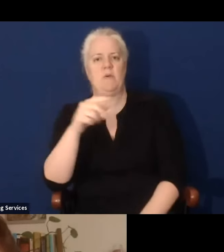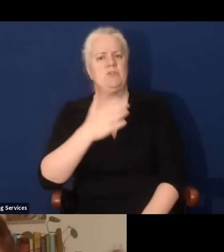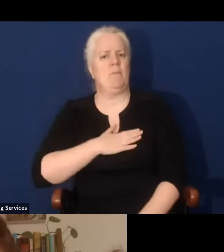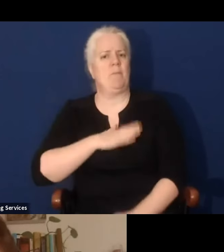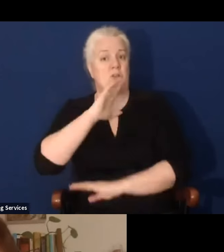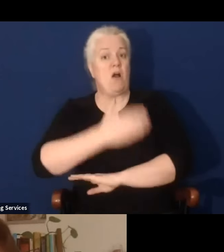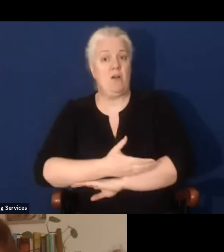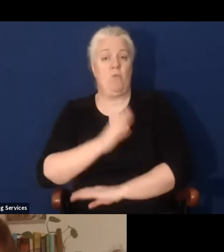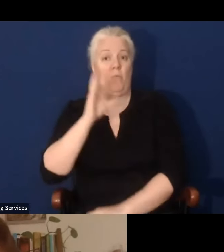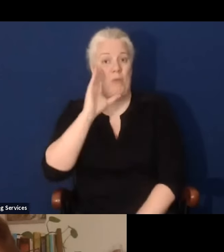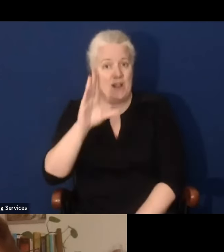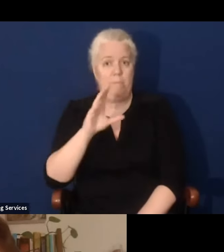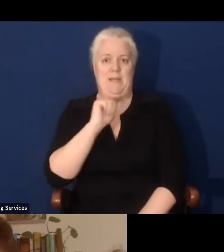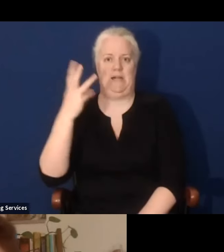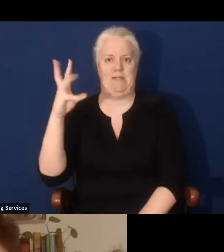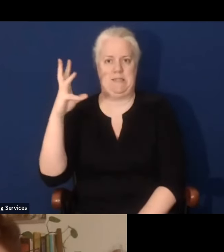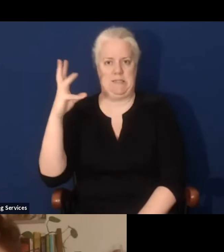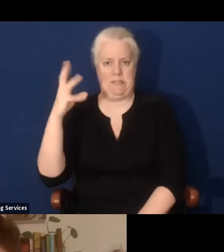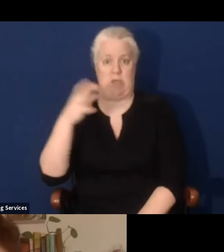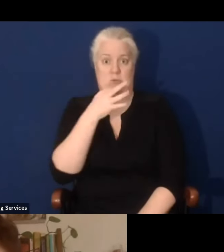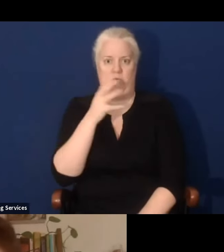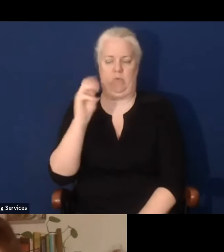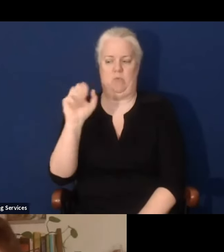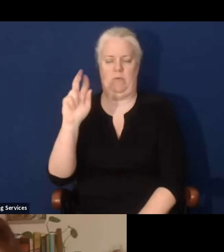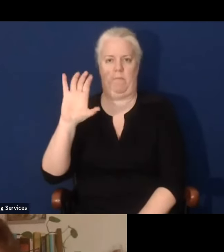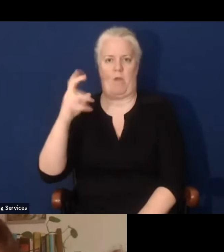Yes. She will be able to get the Pfizer vaccine after March 27th after her 16th birthday. Not Moderna. Yes. Not Moderna.